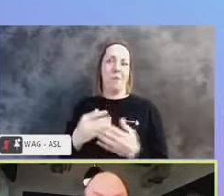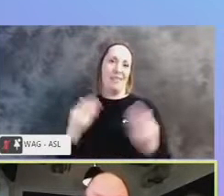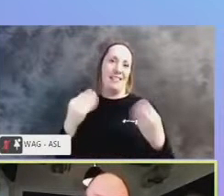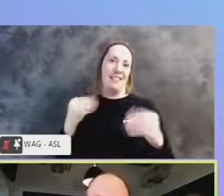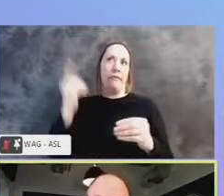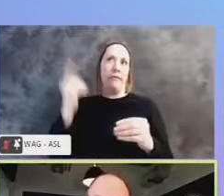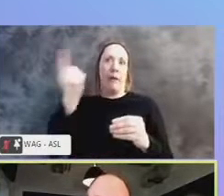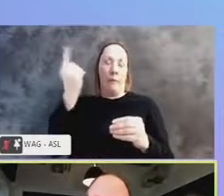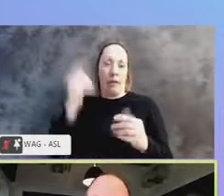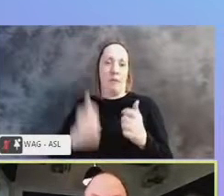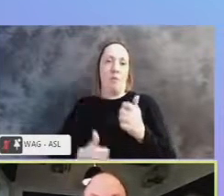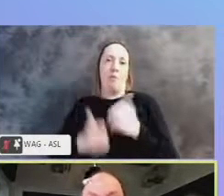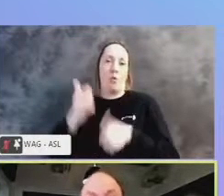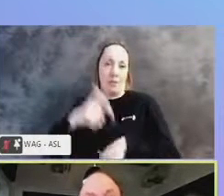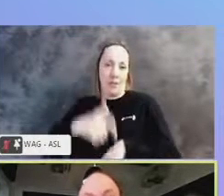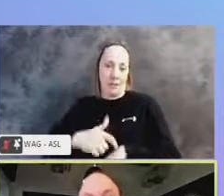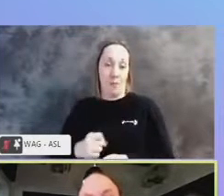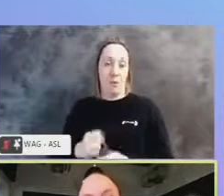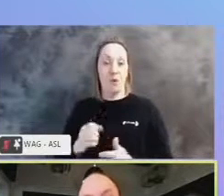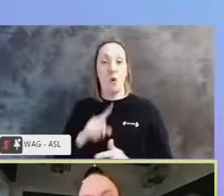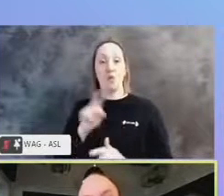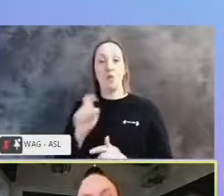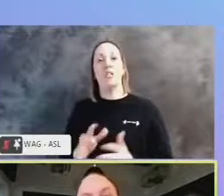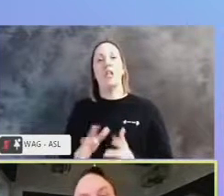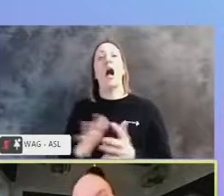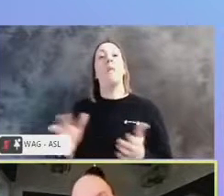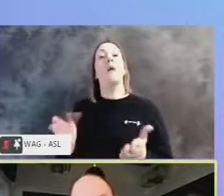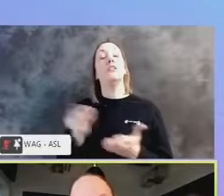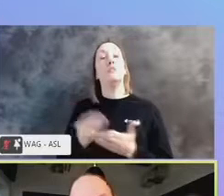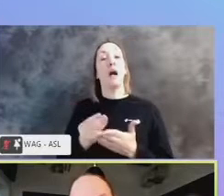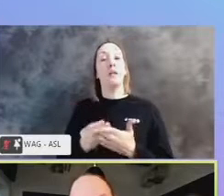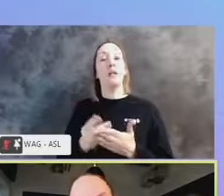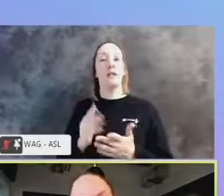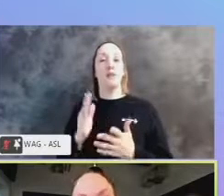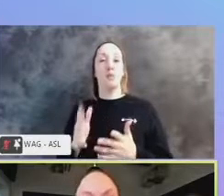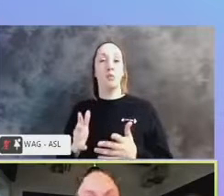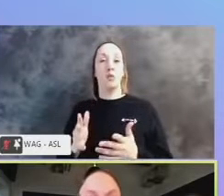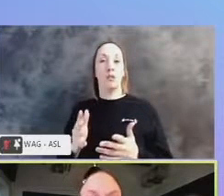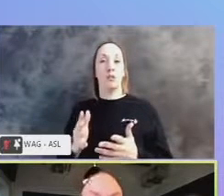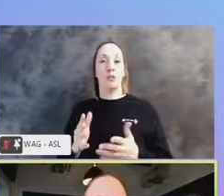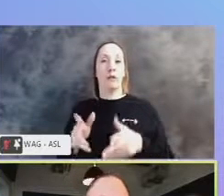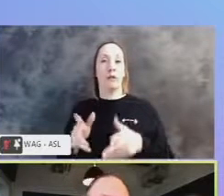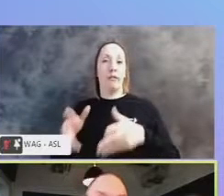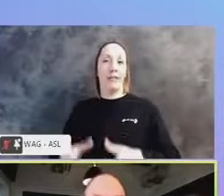it's selling idea. Not necessarily saying that product. We all pretty much sell something most of the